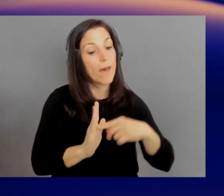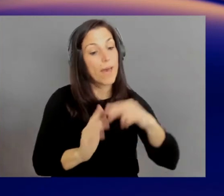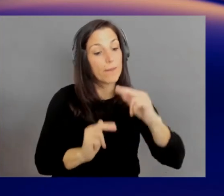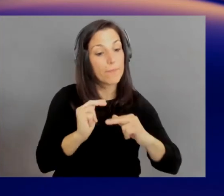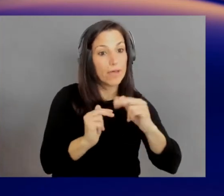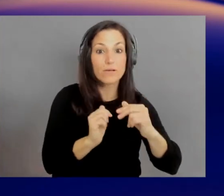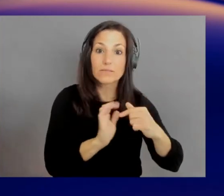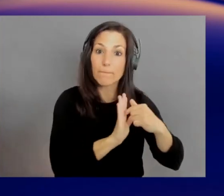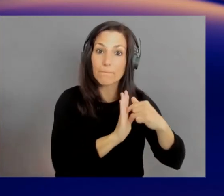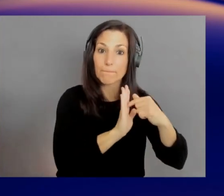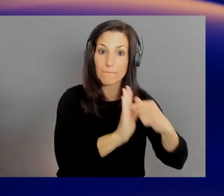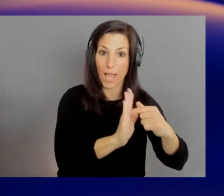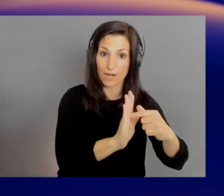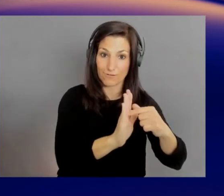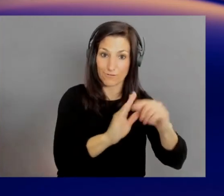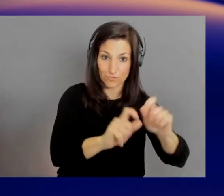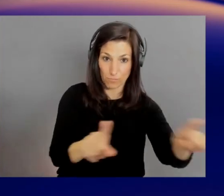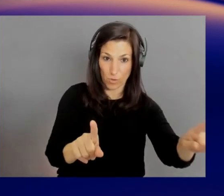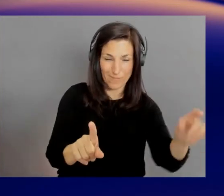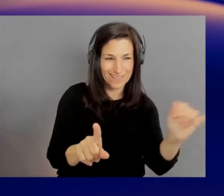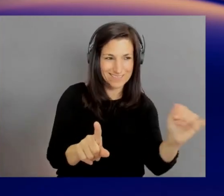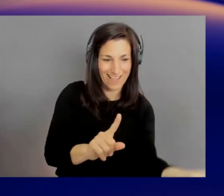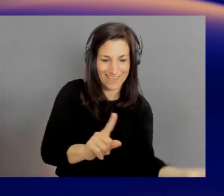if you will, of that model. Very cool.